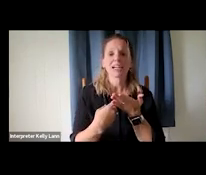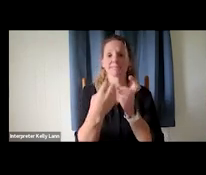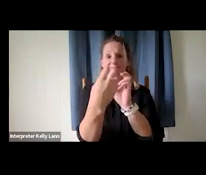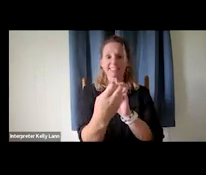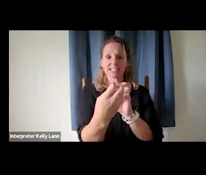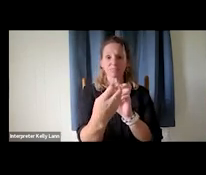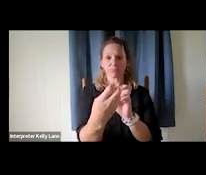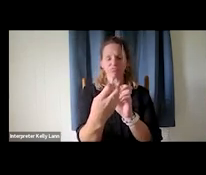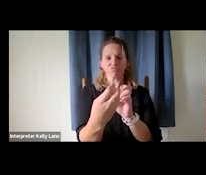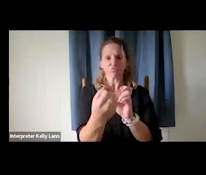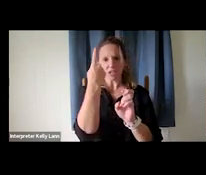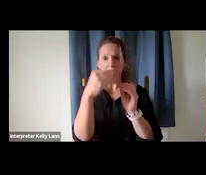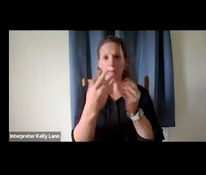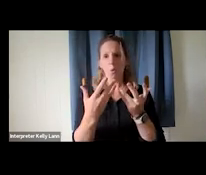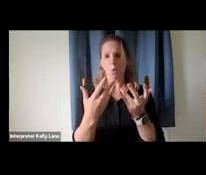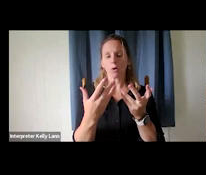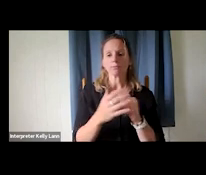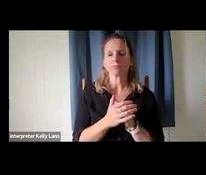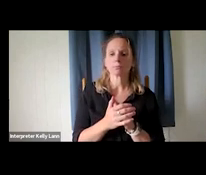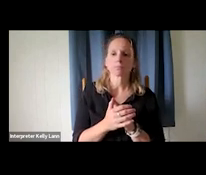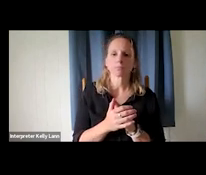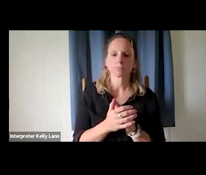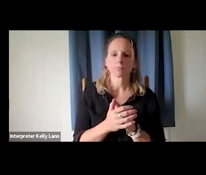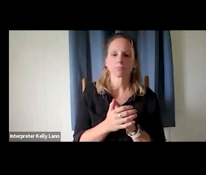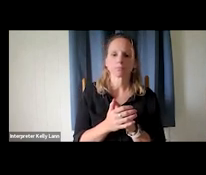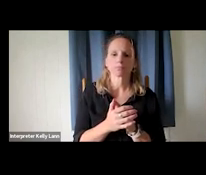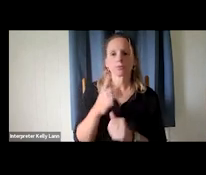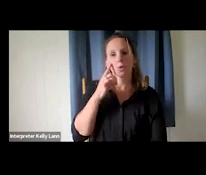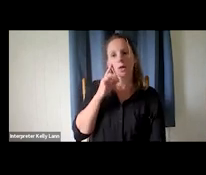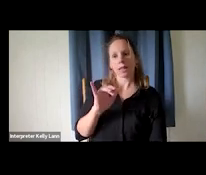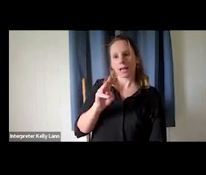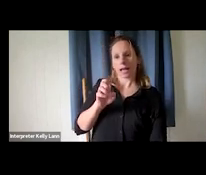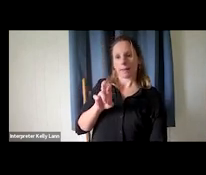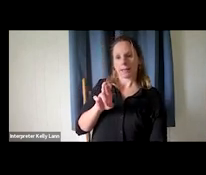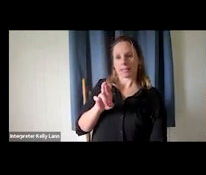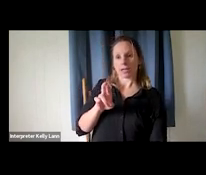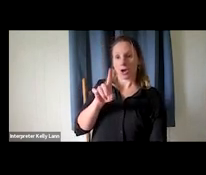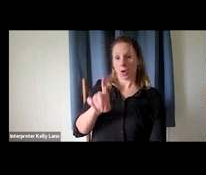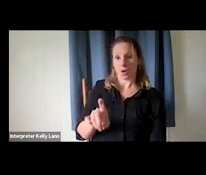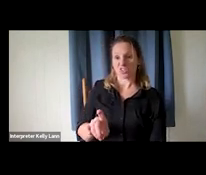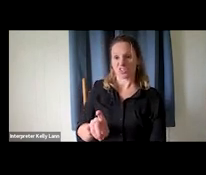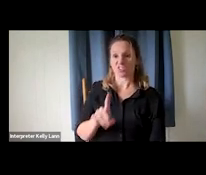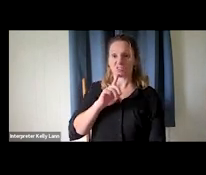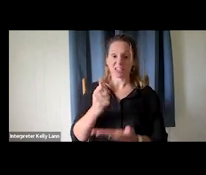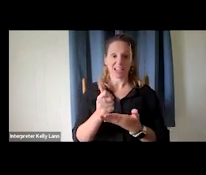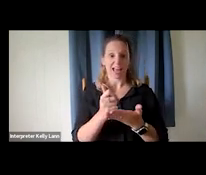you can really get some more thorough answers. So I think that that MSR, the MSR questions can be really helpful as a starting point,